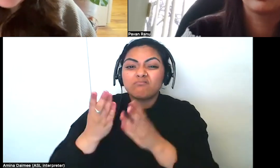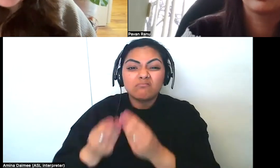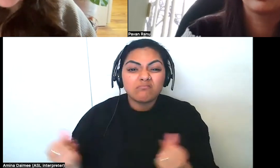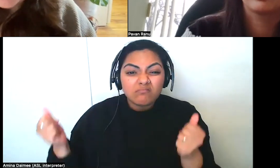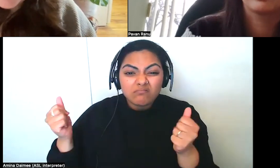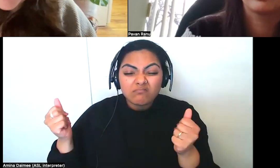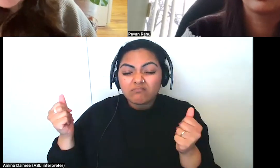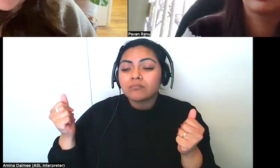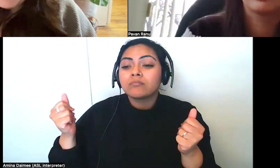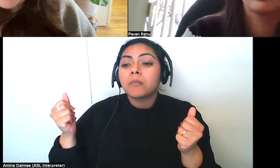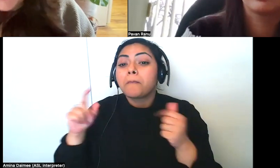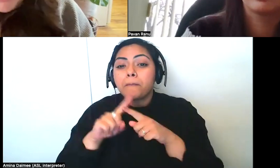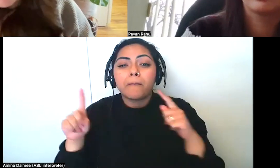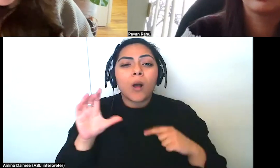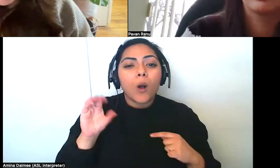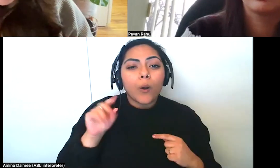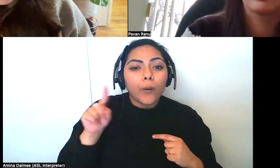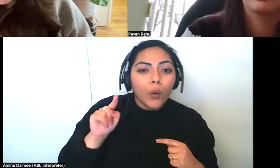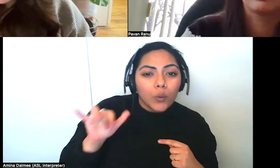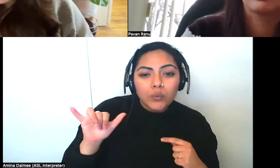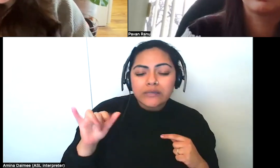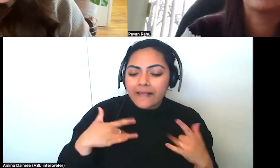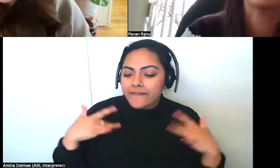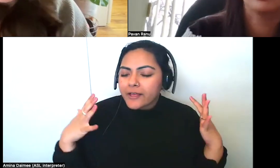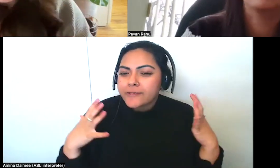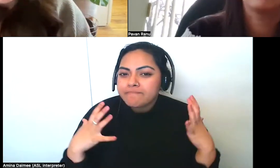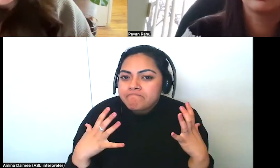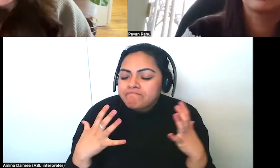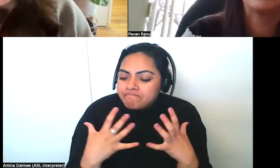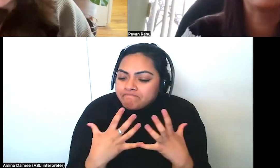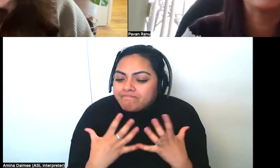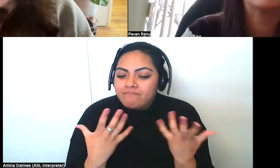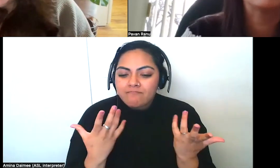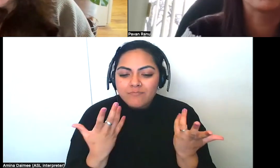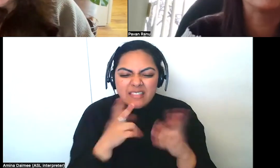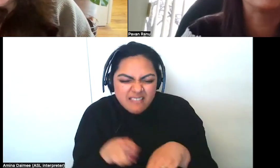and the grittier side of life might not. Pavan: That's true. I do think it's important